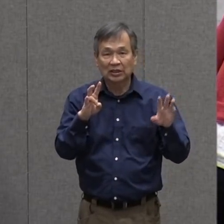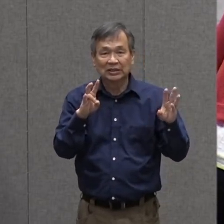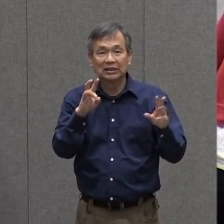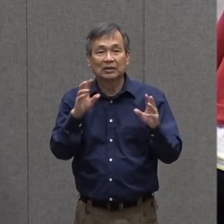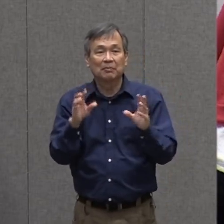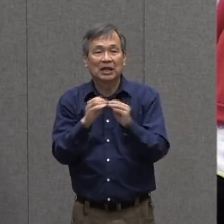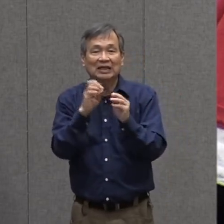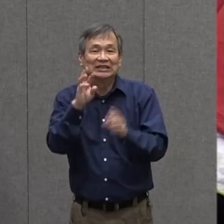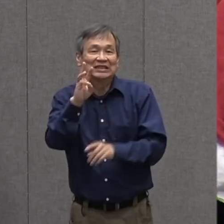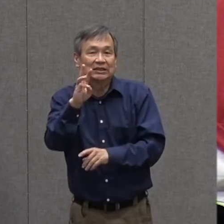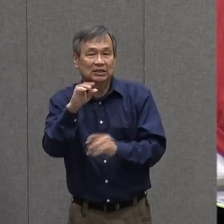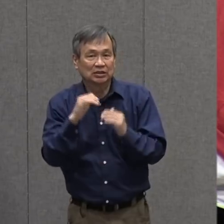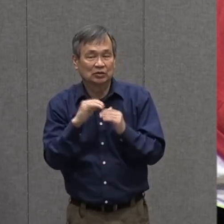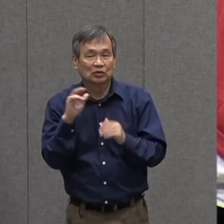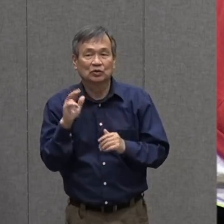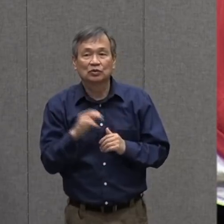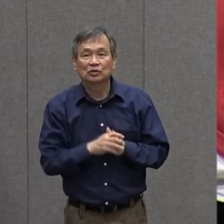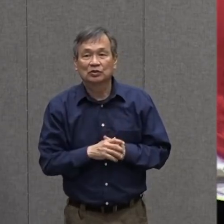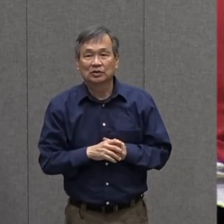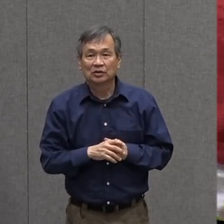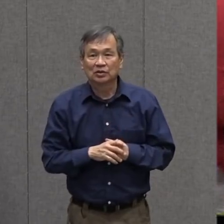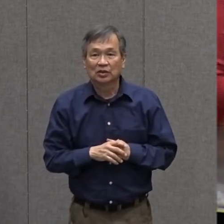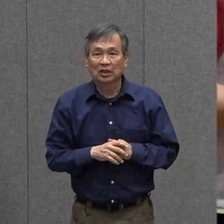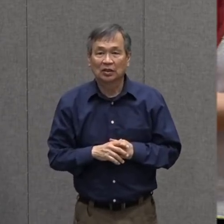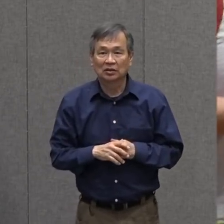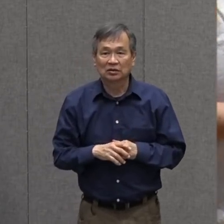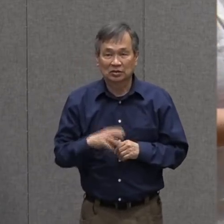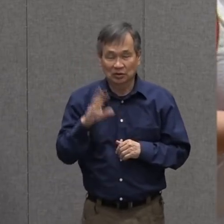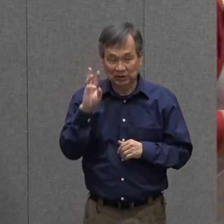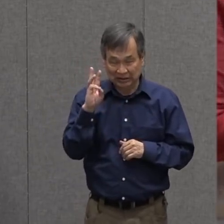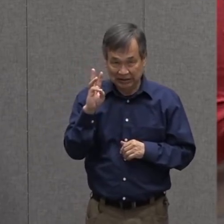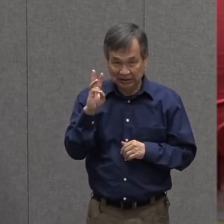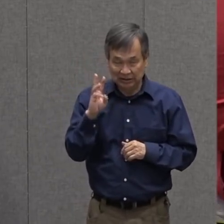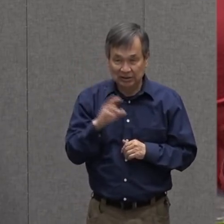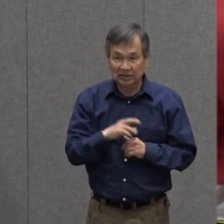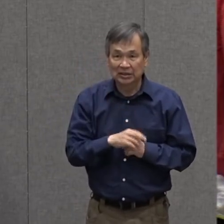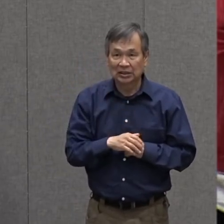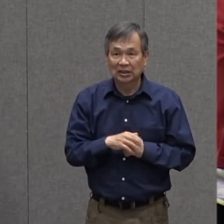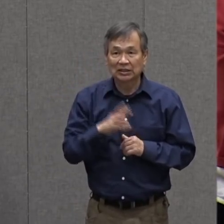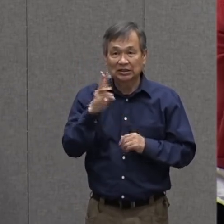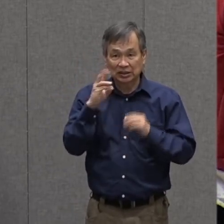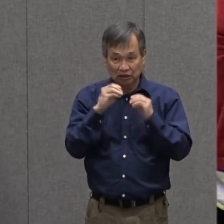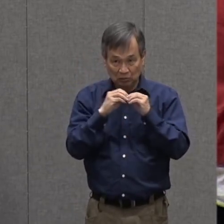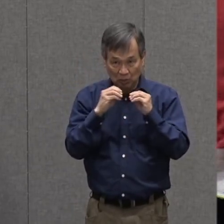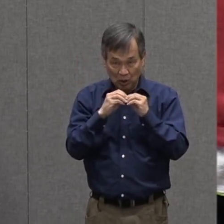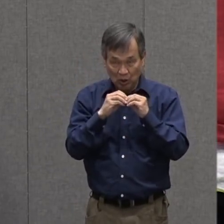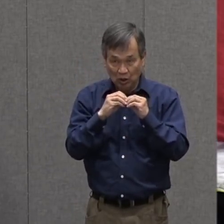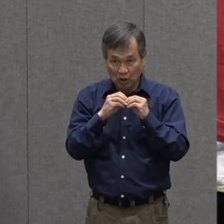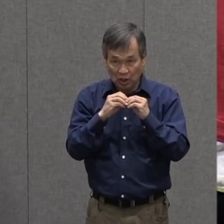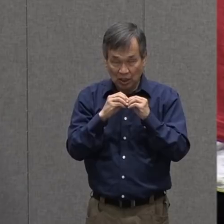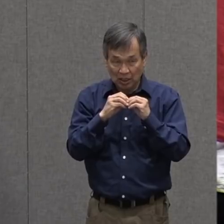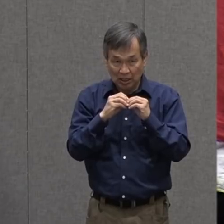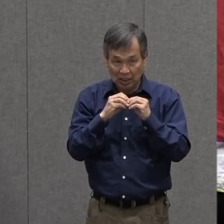So if I had a six, I'm gonna start like adding my totals here. So I know six more to get to that 370.